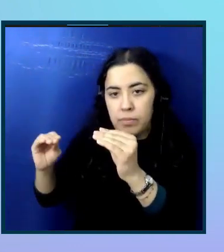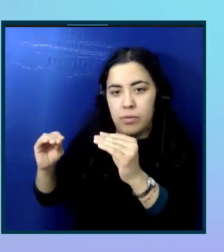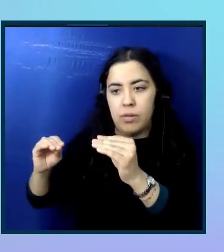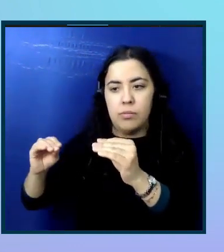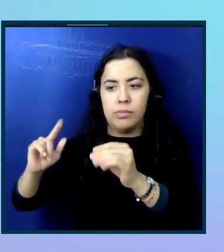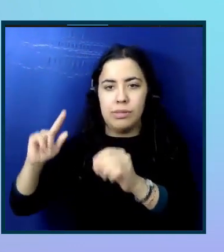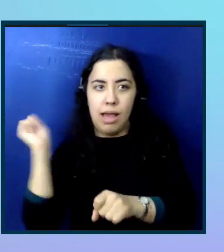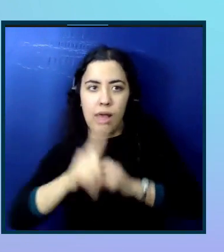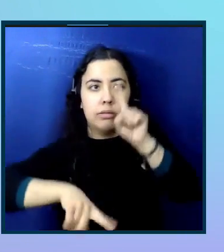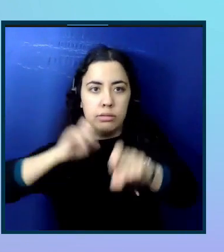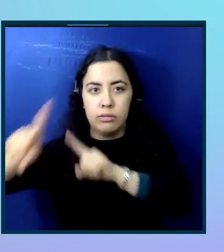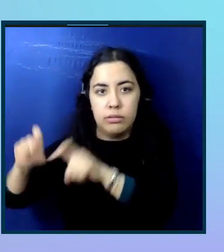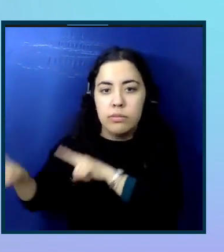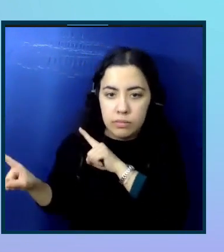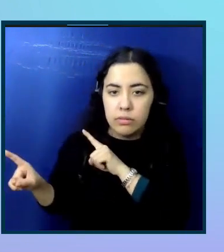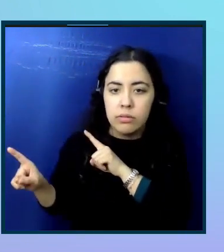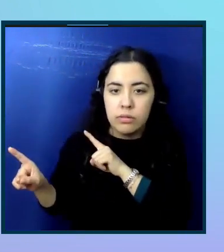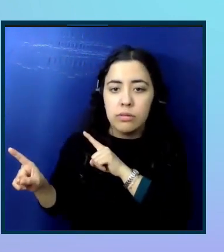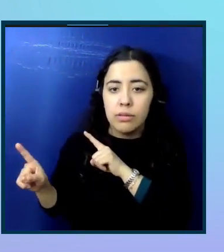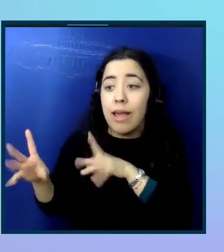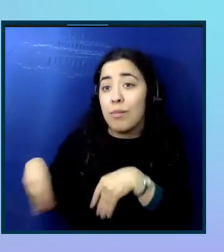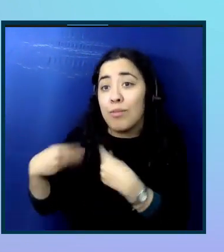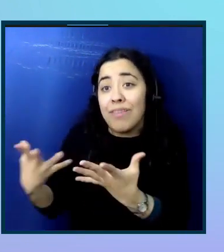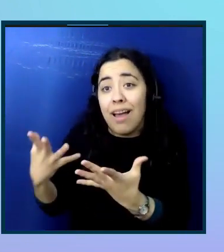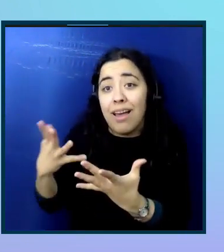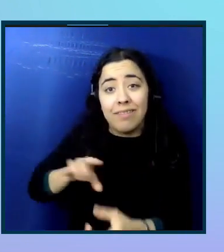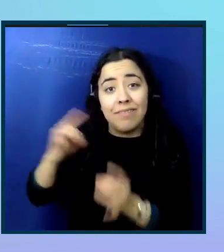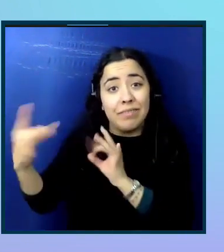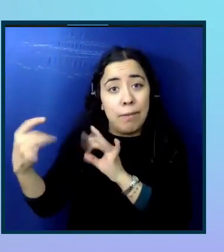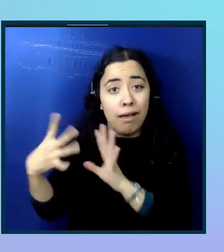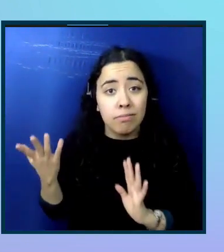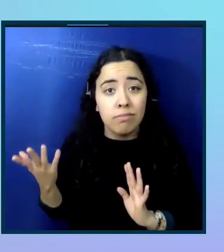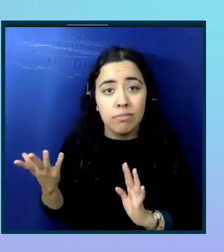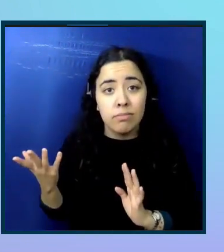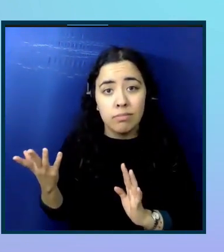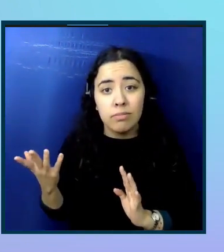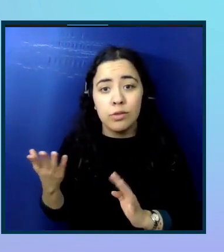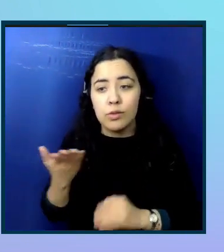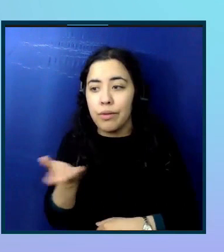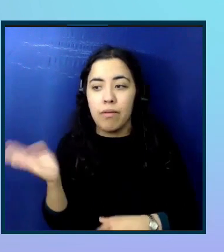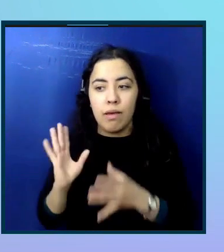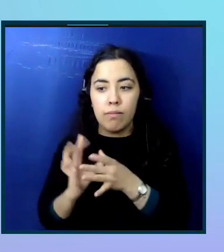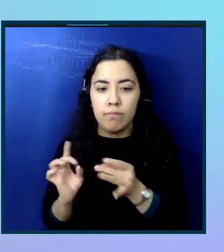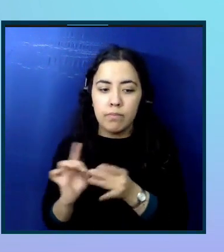in terms of providing feedback. So they would have to say, you know,